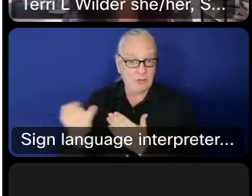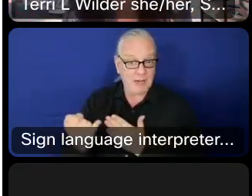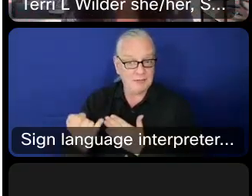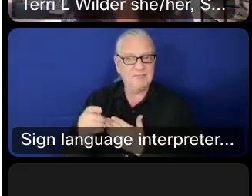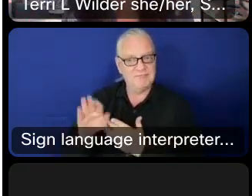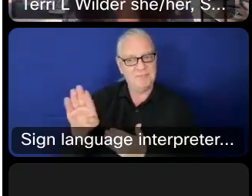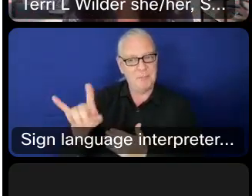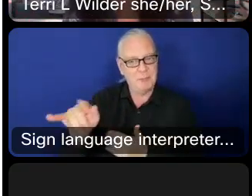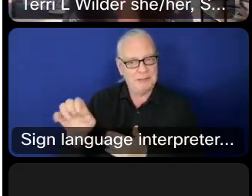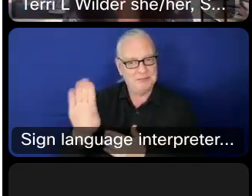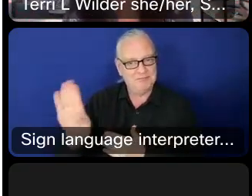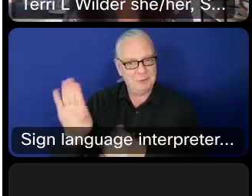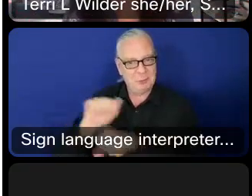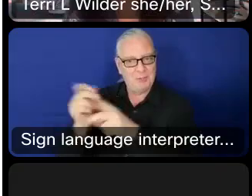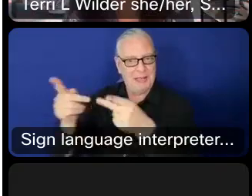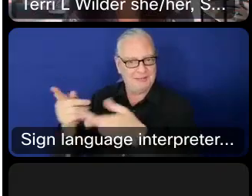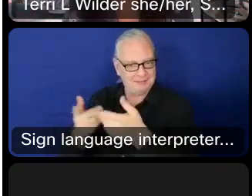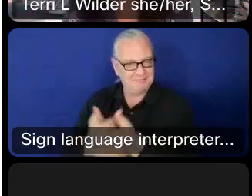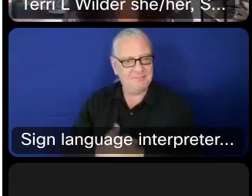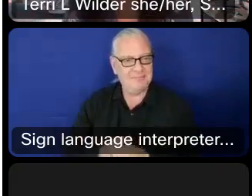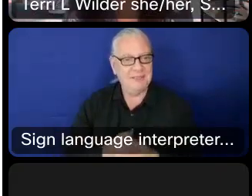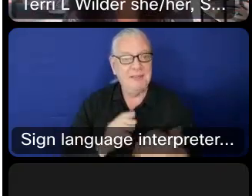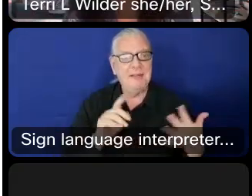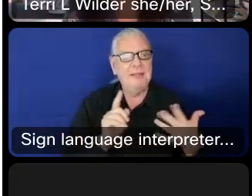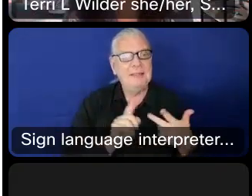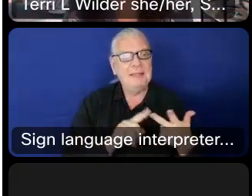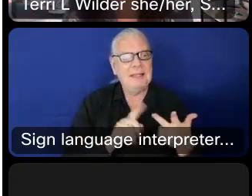Bridgette works. And then the second resource you'll see